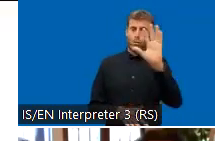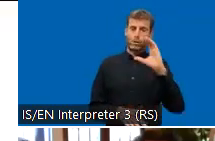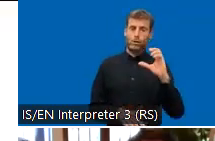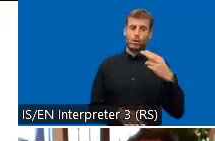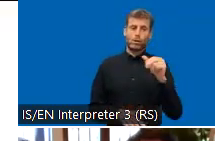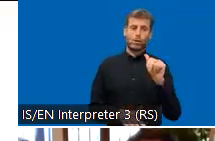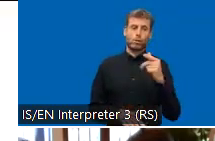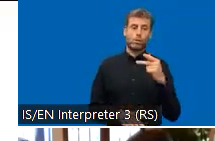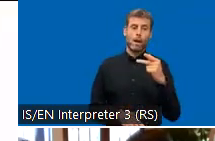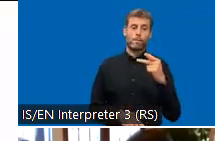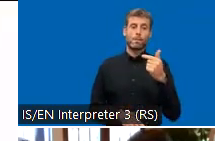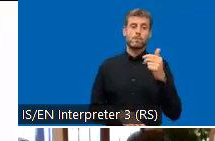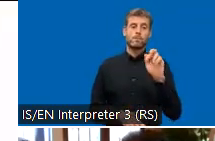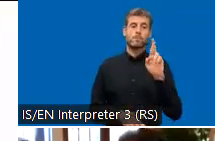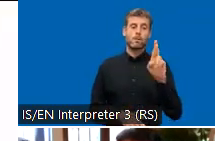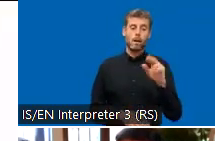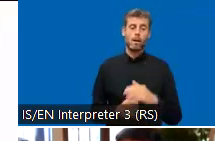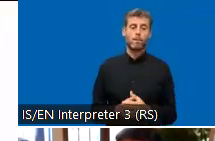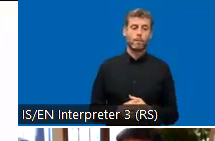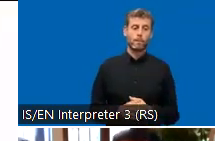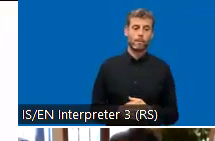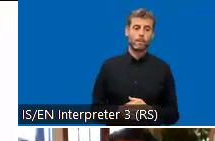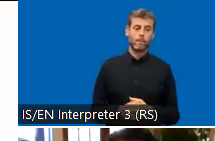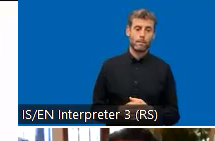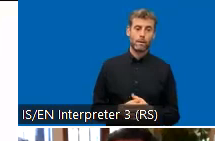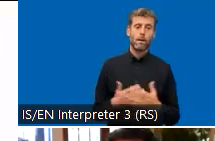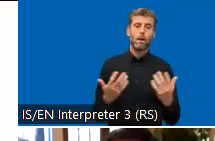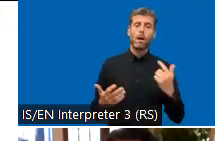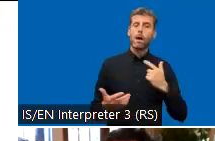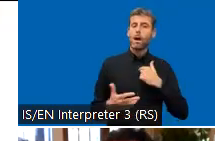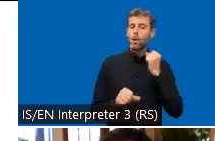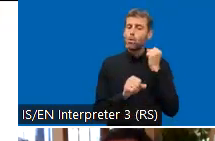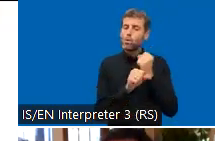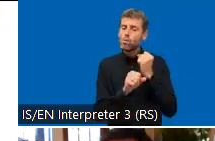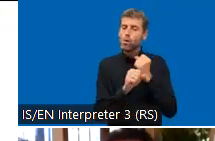And just to drill down on the work that we do and some of the changes that we're seeing